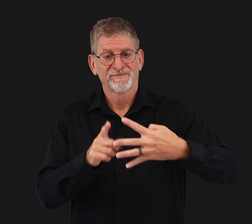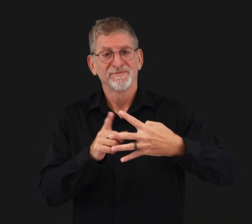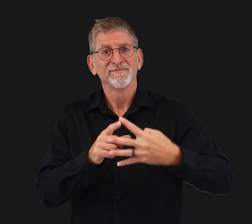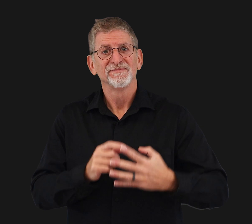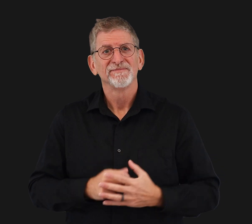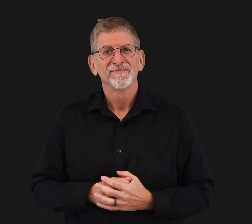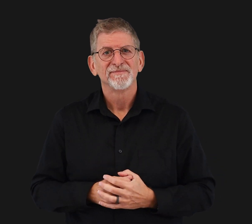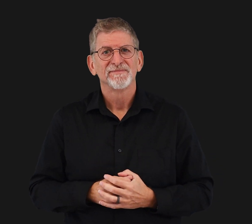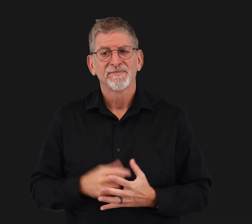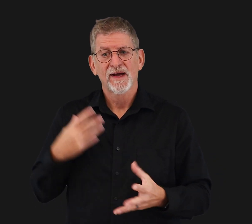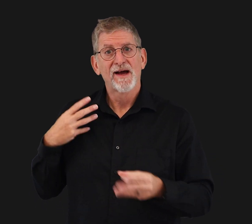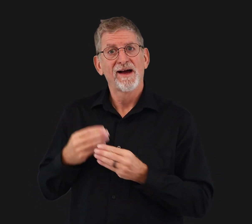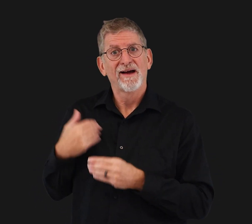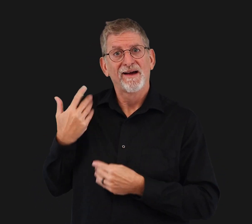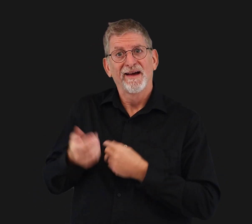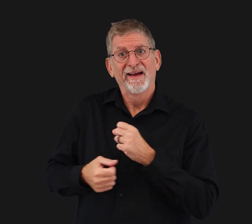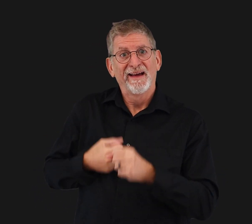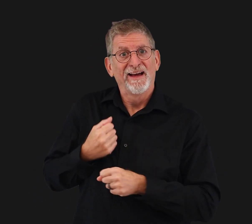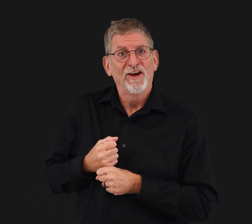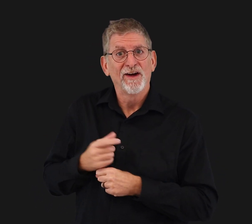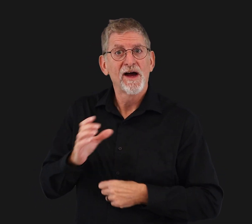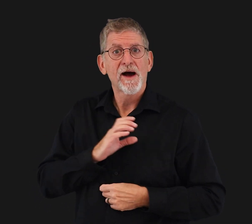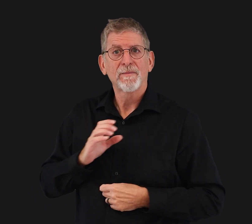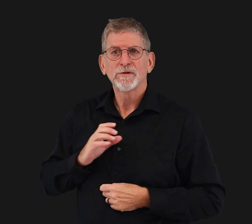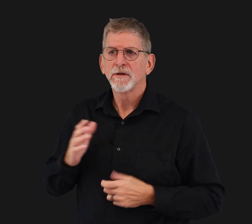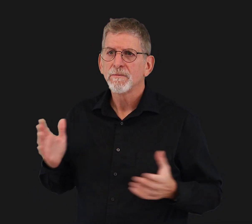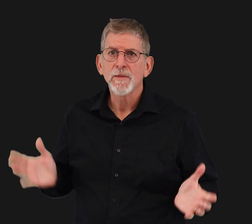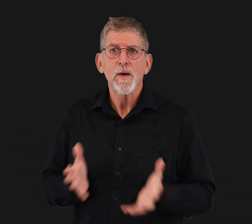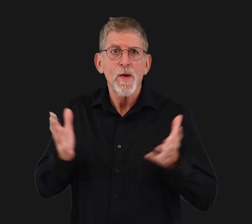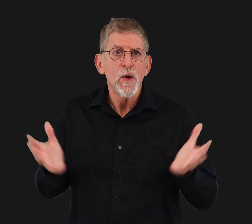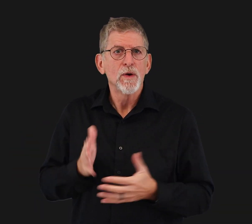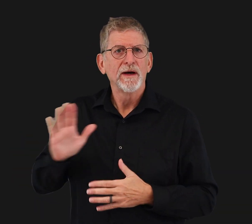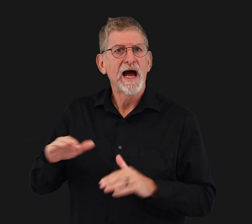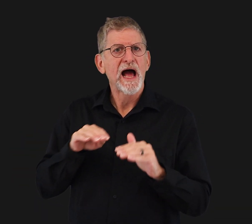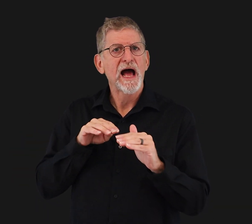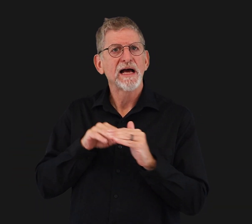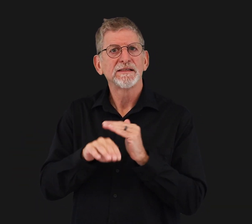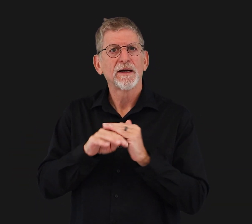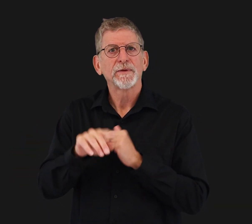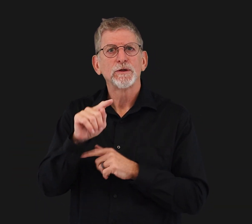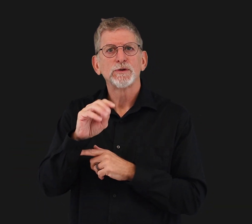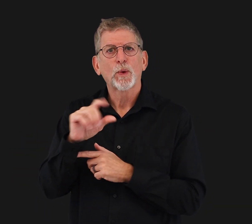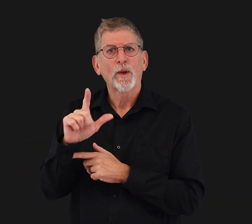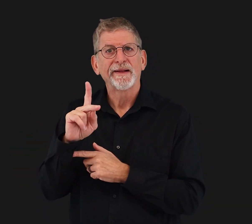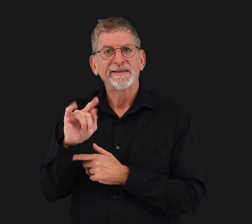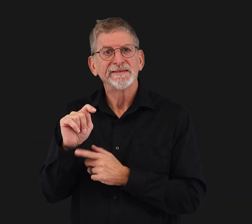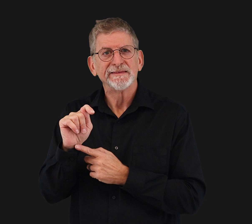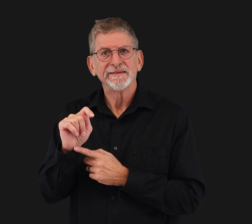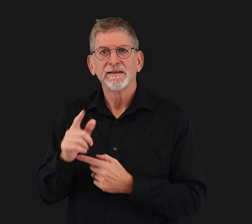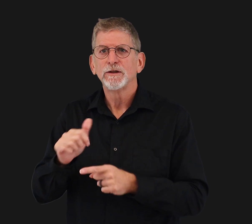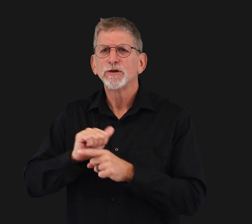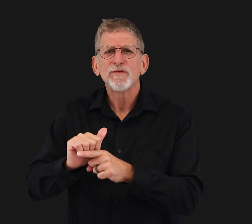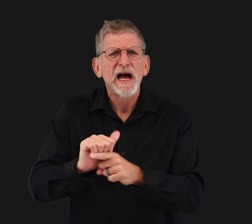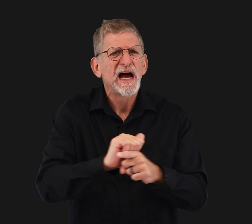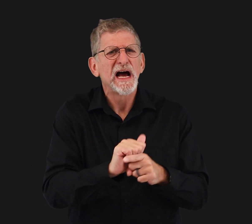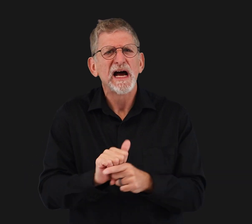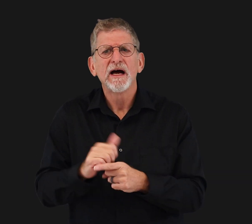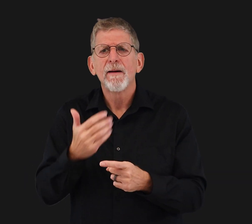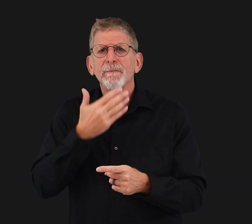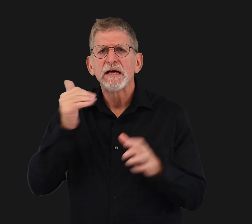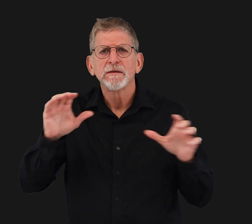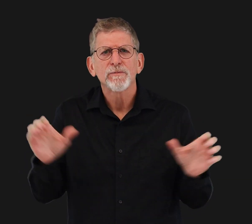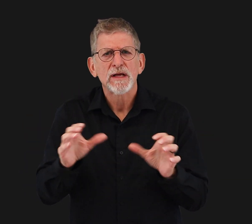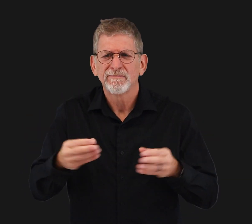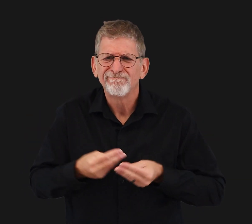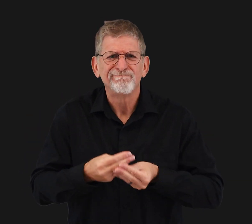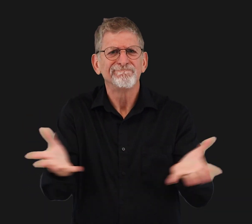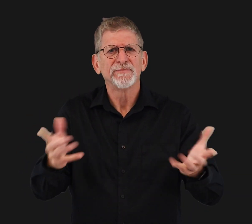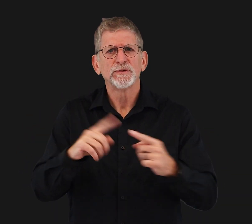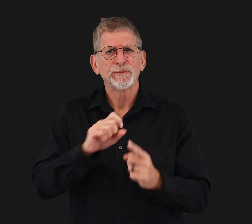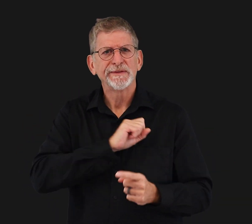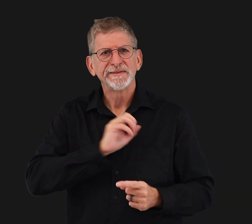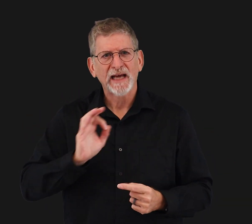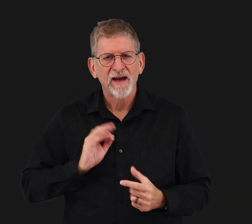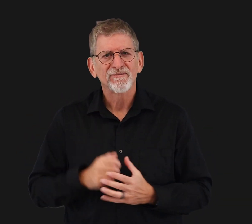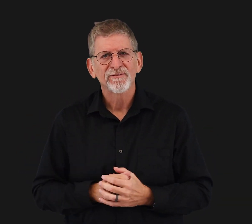• Over the past year, the Commission has promoted its Accessibility Toolkit, training and best practices to staff.